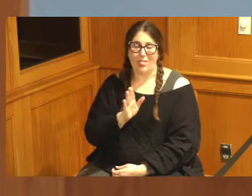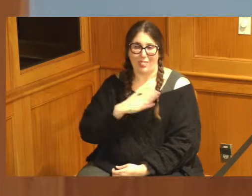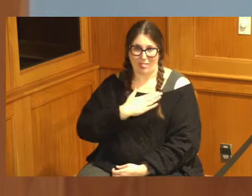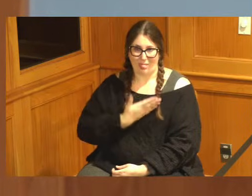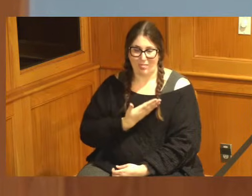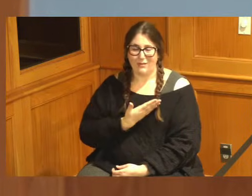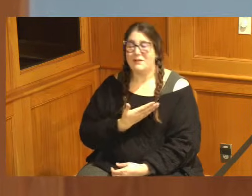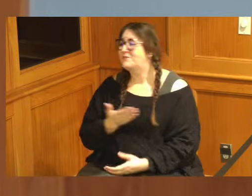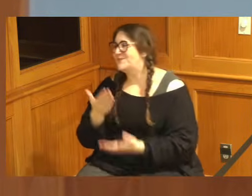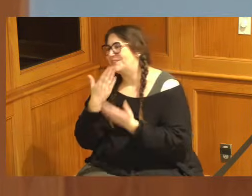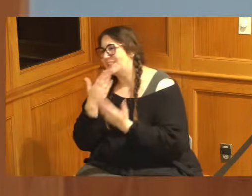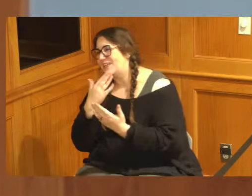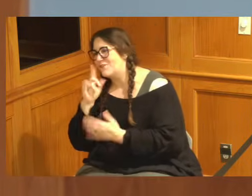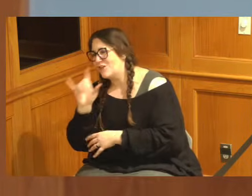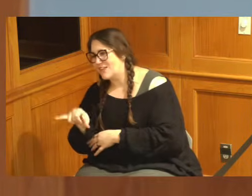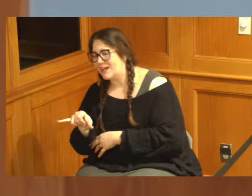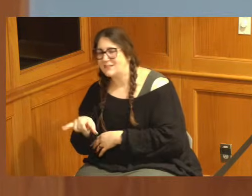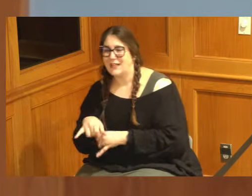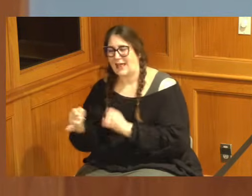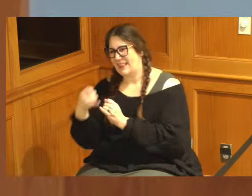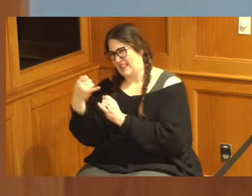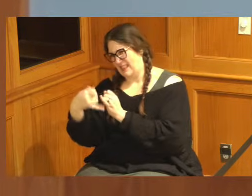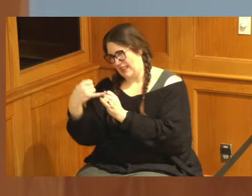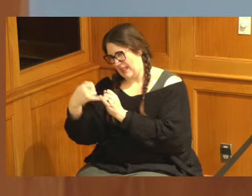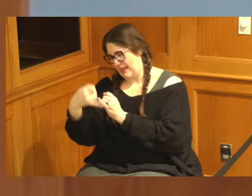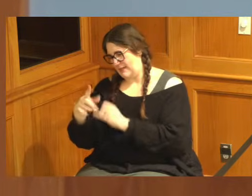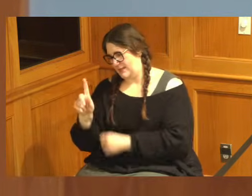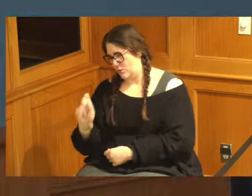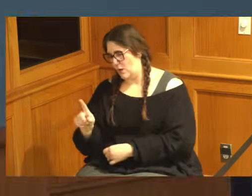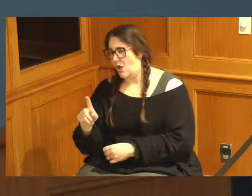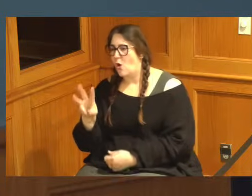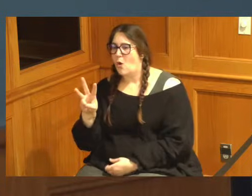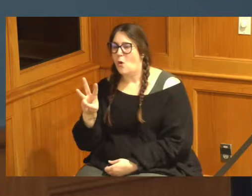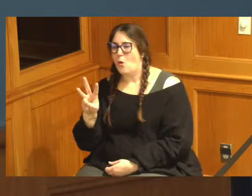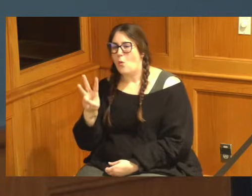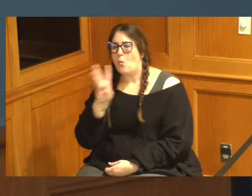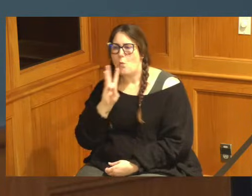you so much. You're welcome. It's the last the [clears throat] wastewater monitoring. Is there a